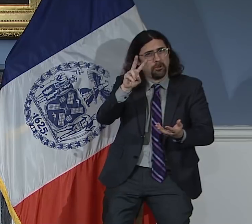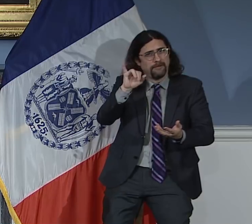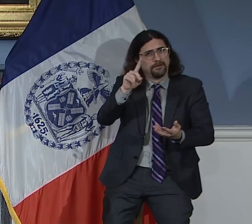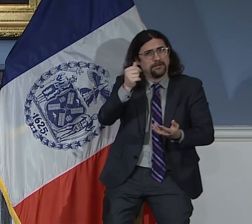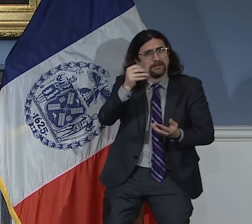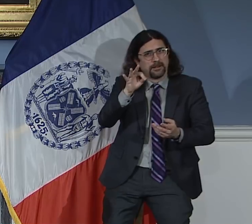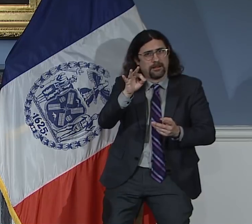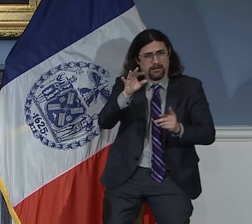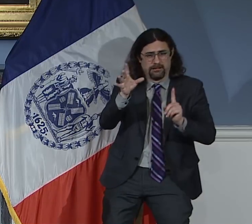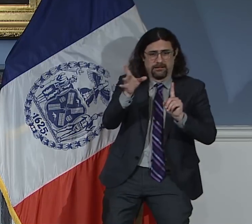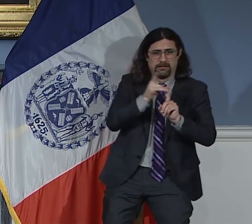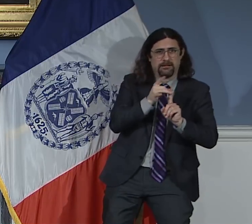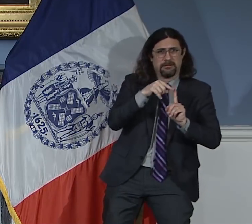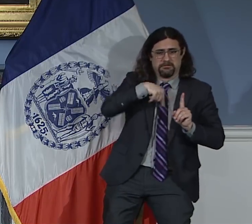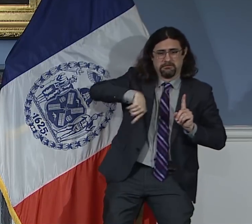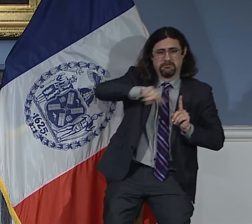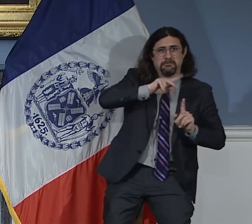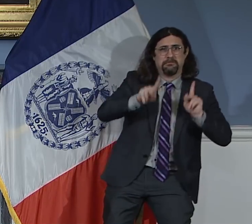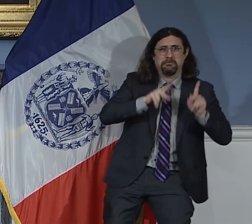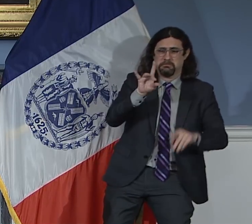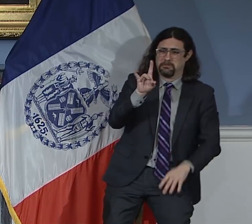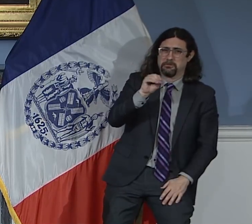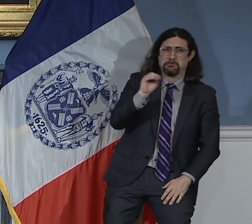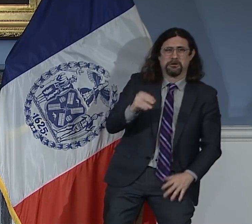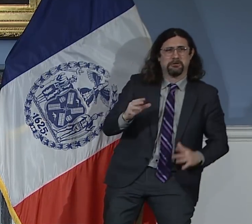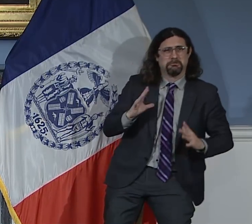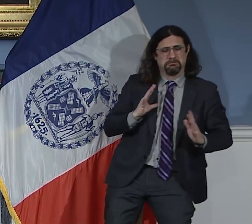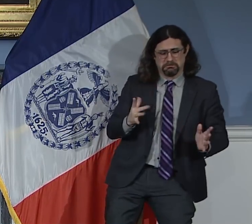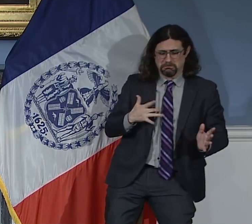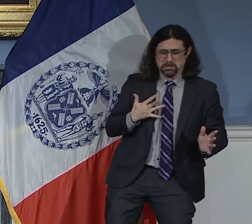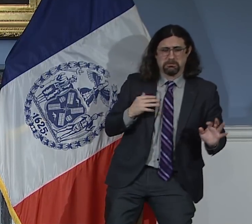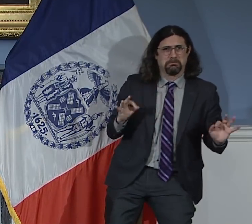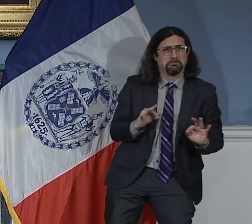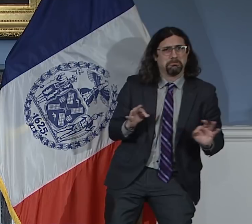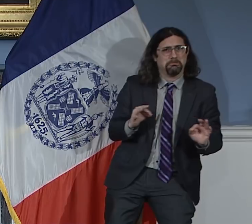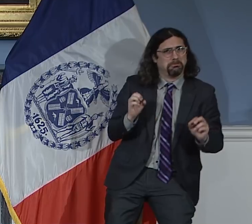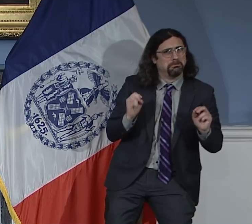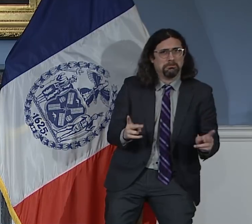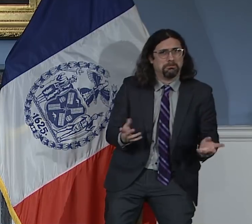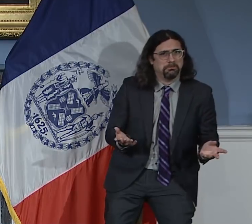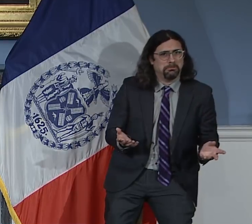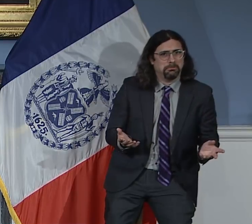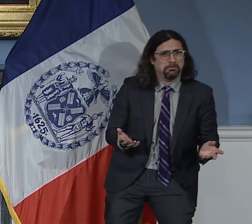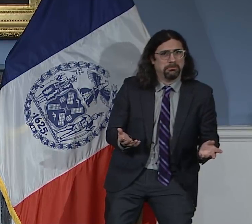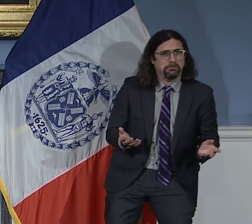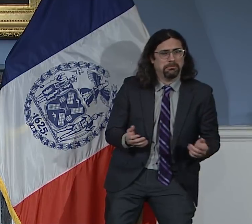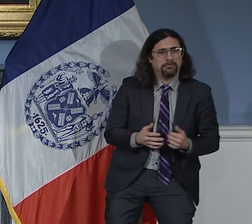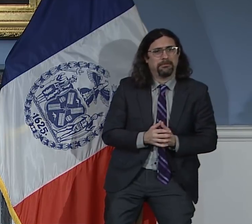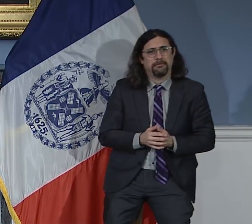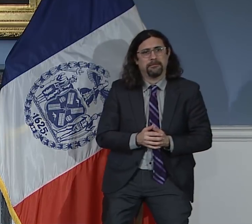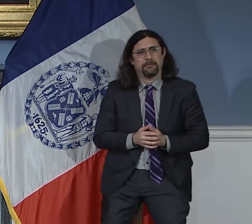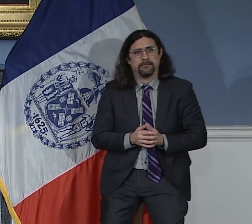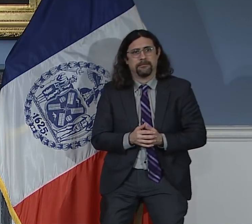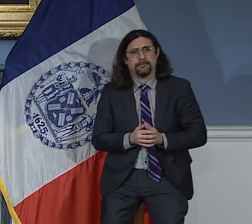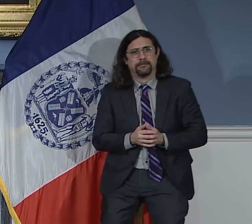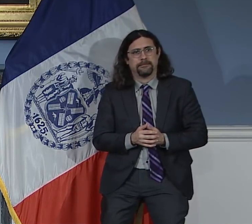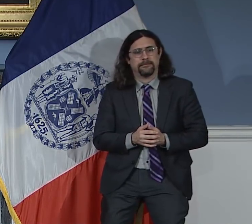NFIECTED WILL HEAV VERY LITTLE IMPACT. SO I WANT YOU TO THINK ABOUT THIS. 'LILTE LYL OU A